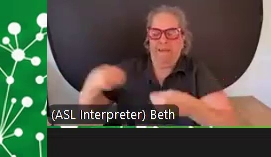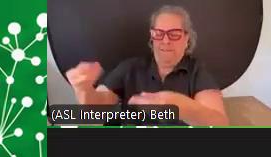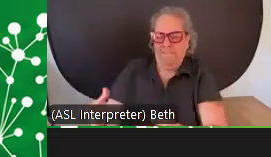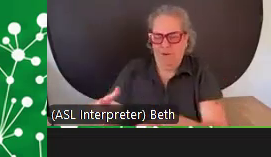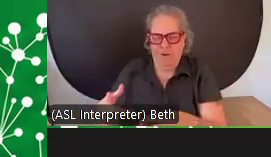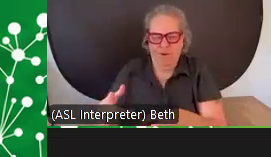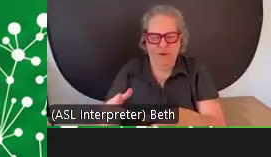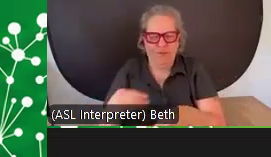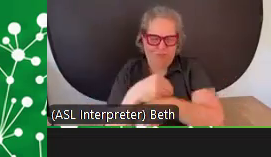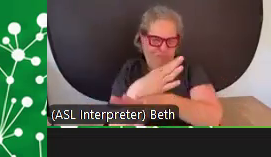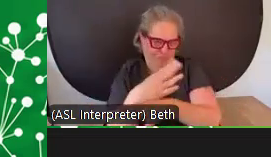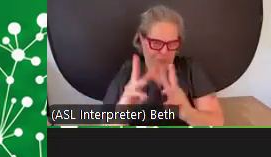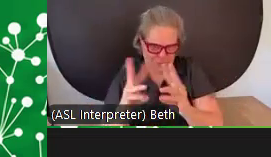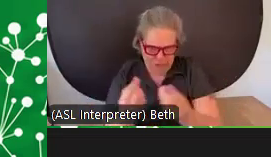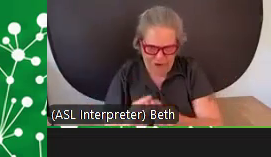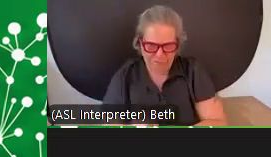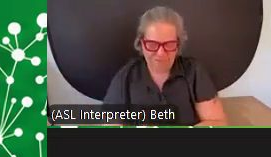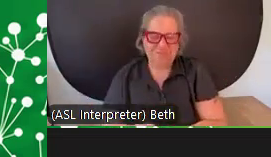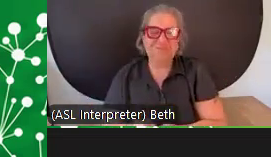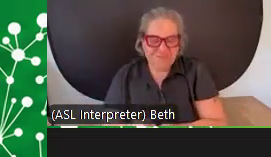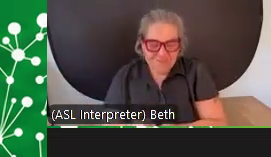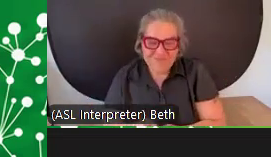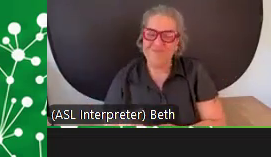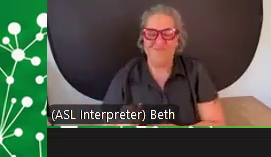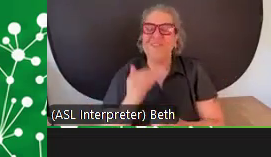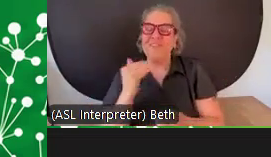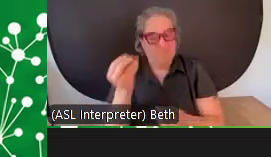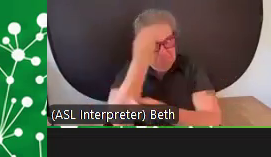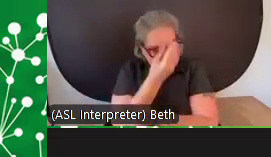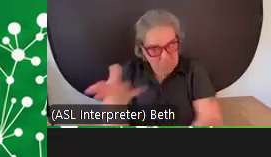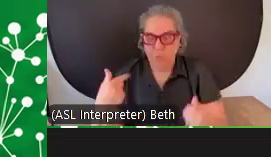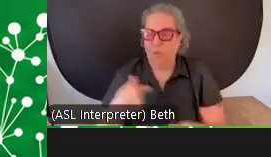I wanted to note that we do have CART captioning available.